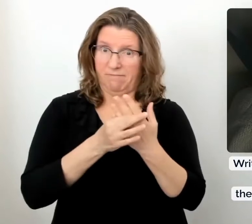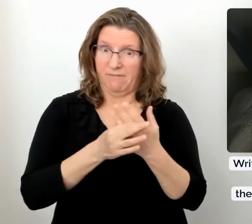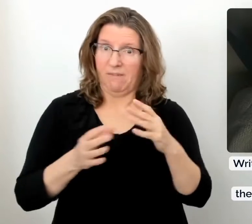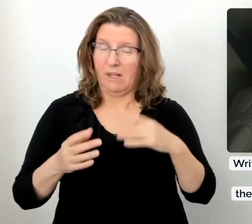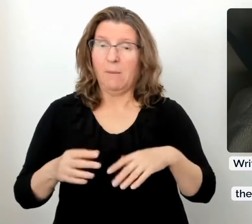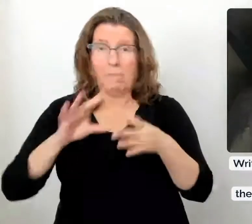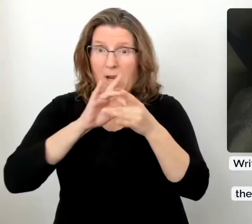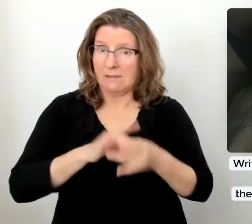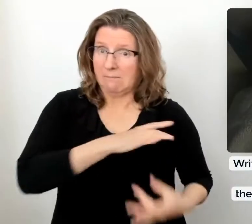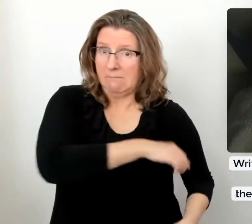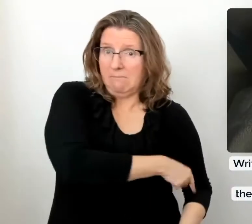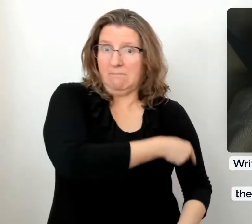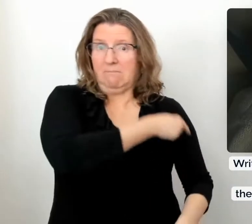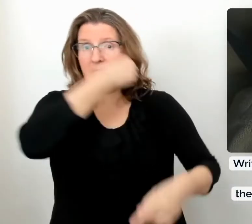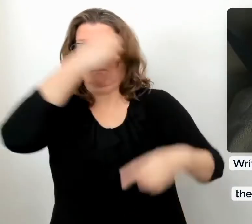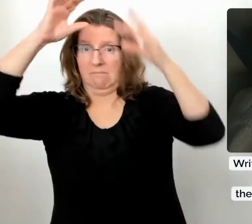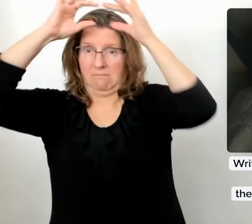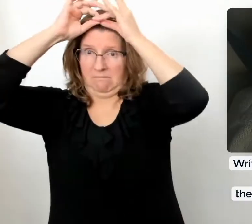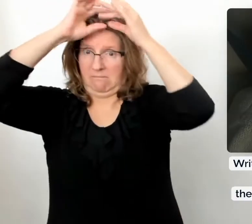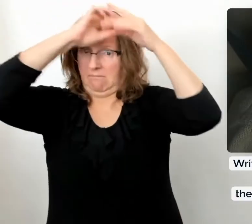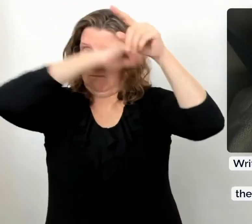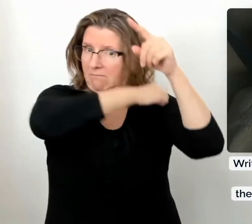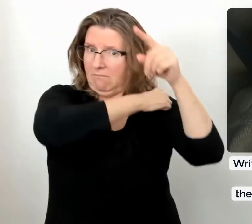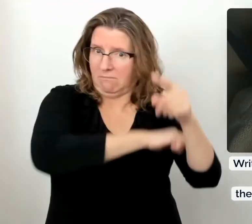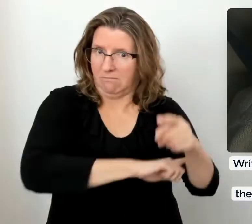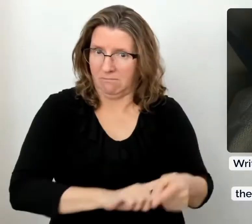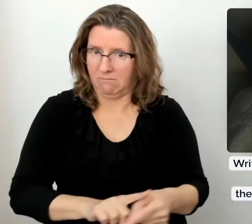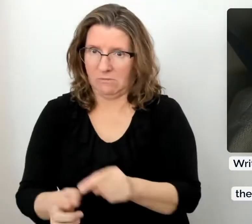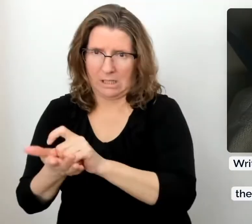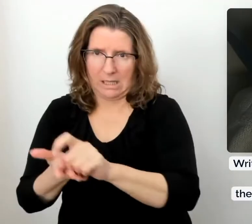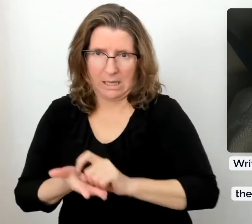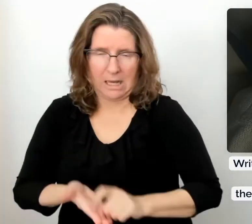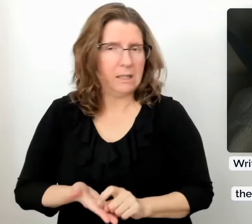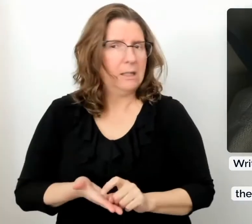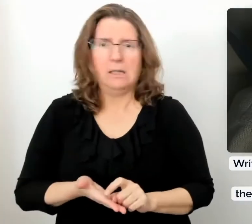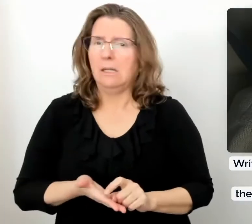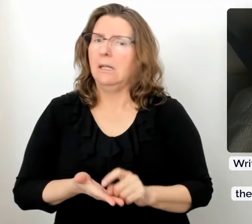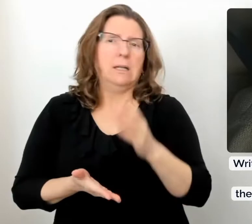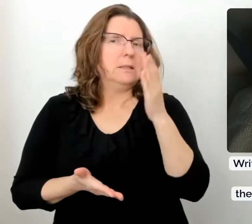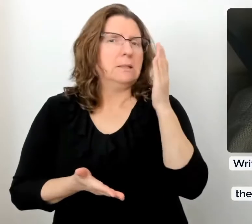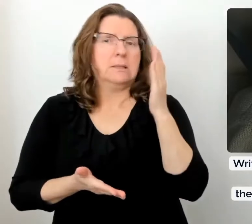It involves cognitive processes of transferring thoughts into phrases and sentences,